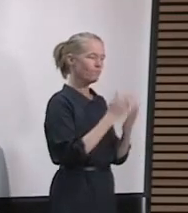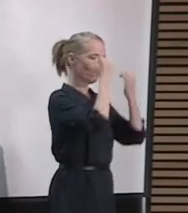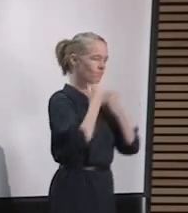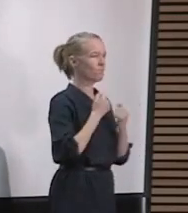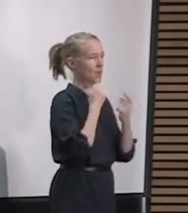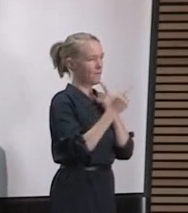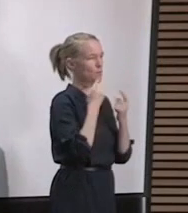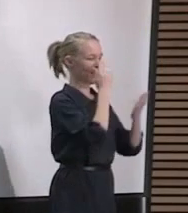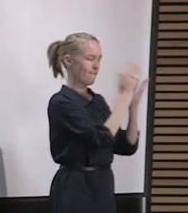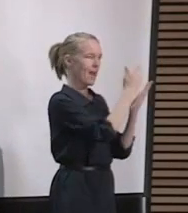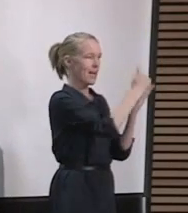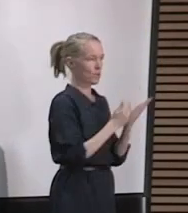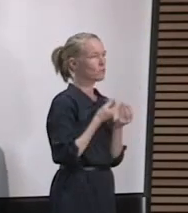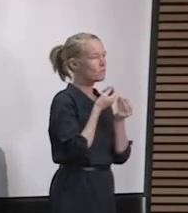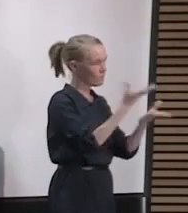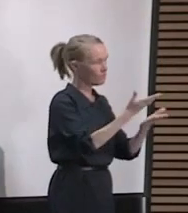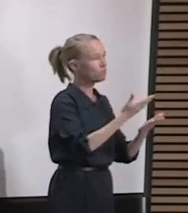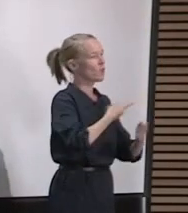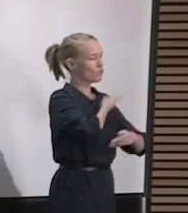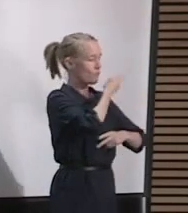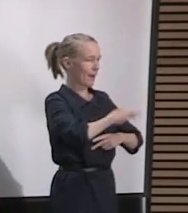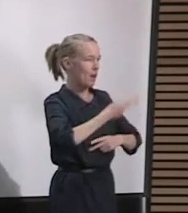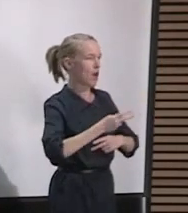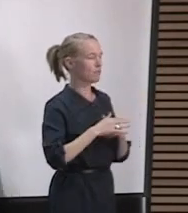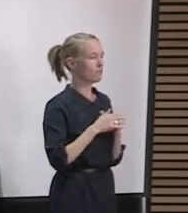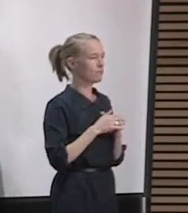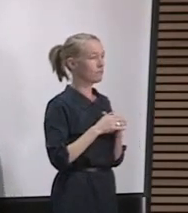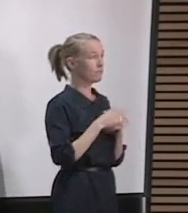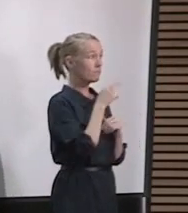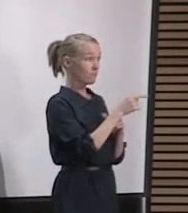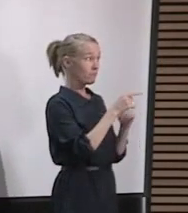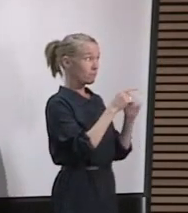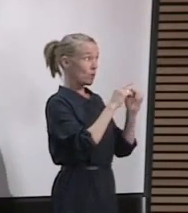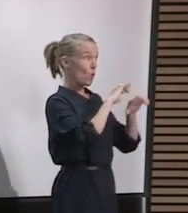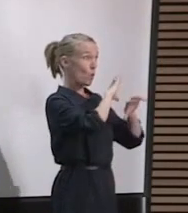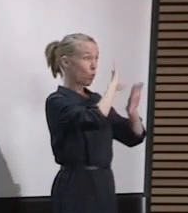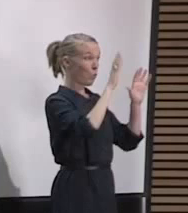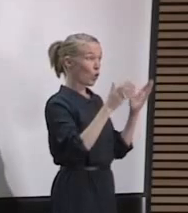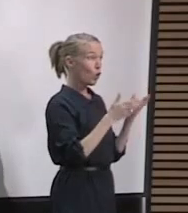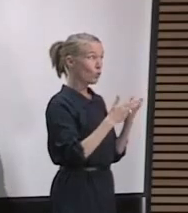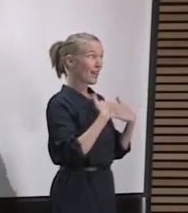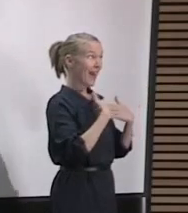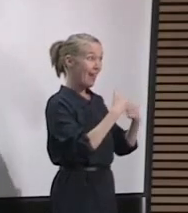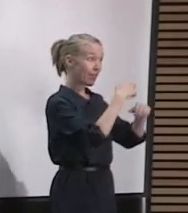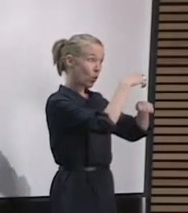of those platforms. I'd like to see in the future as part of the work that the